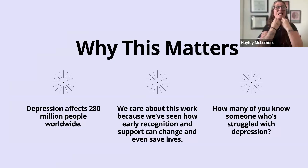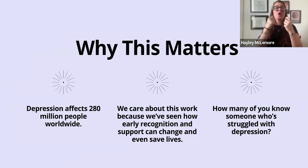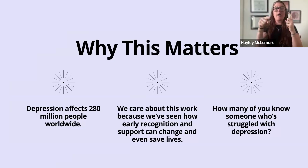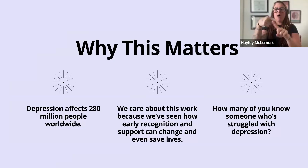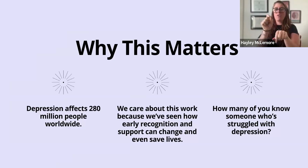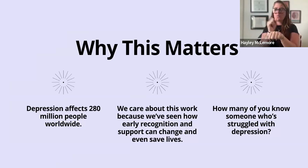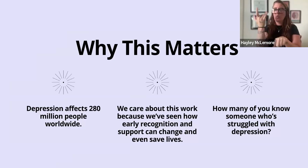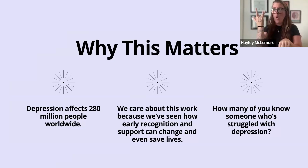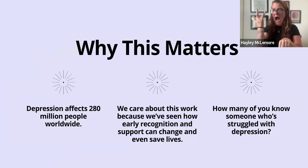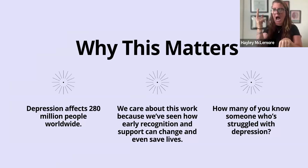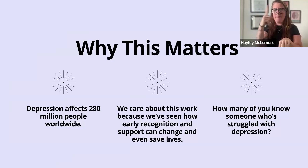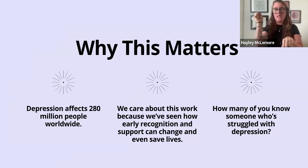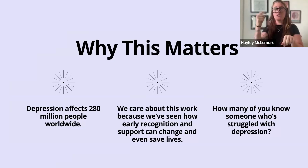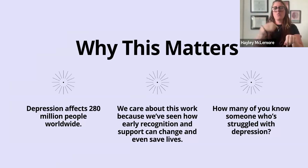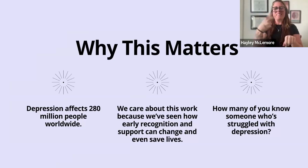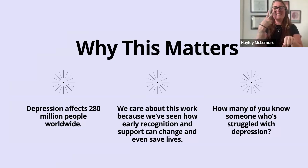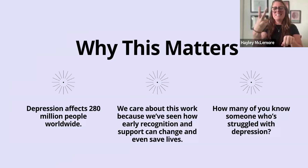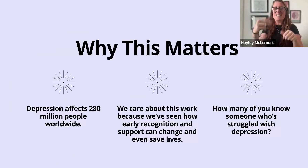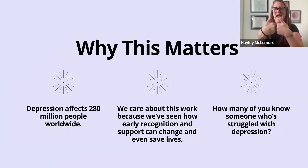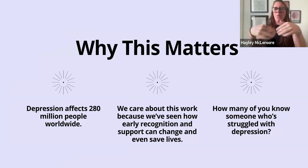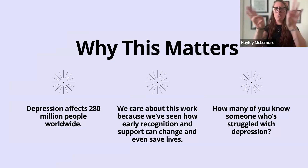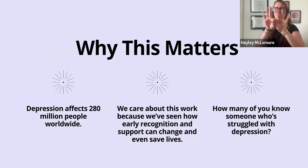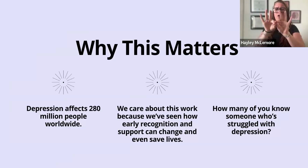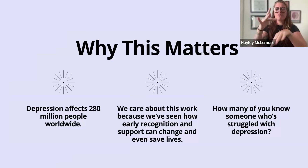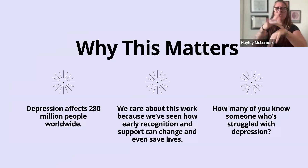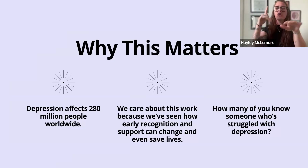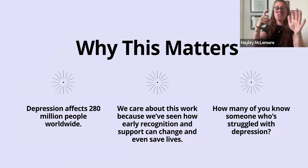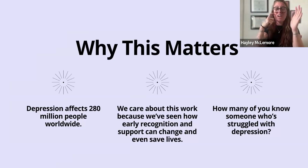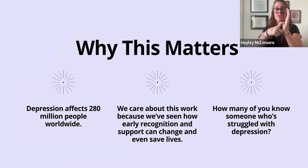Many people suffer from depression, and I care about this work because I've seen